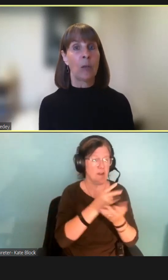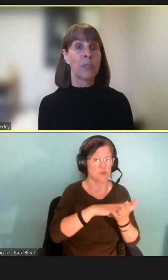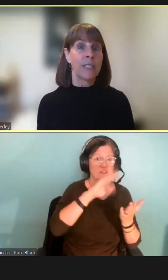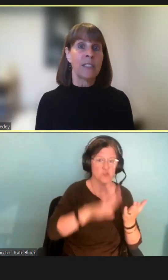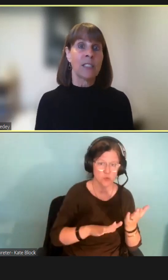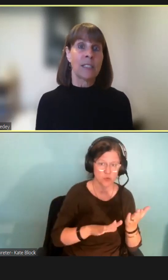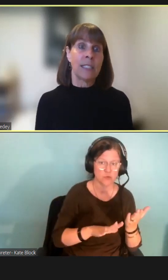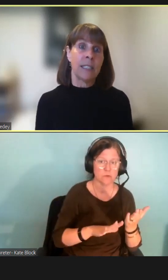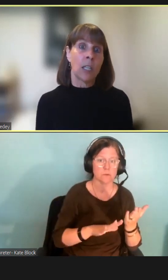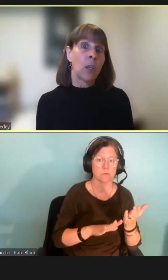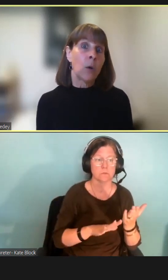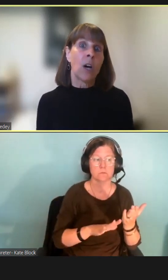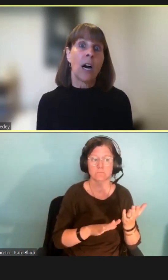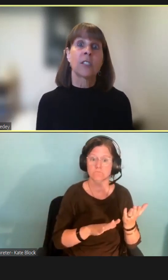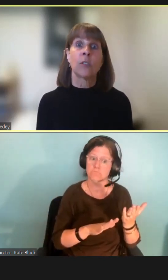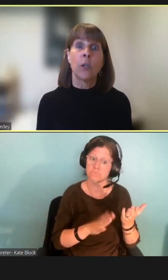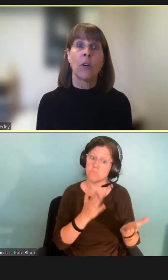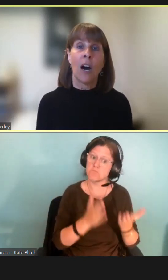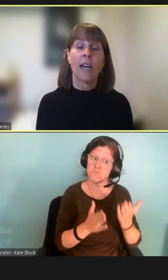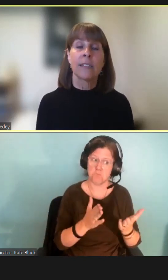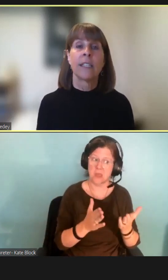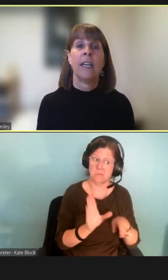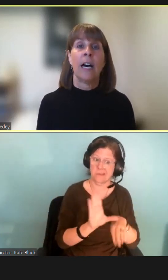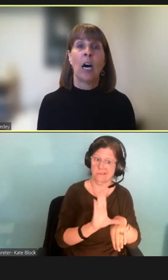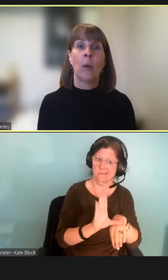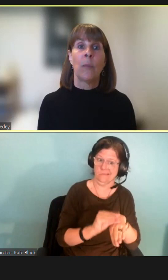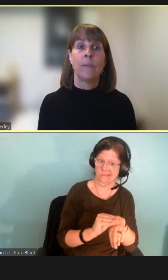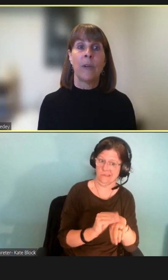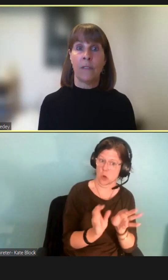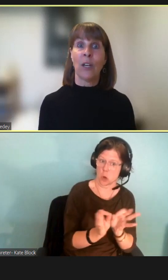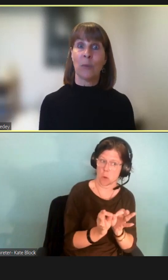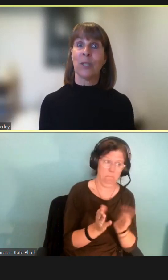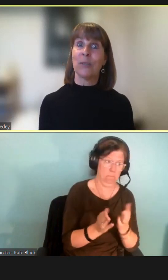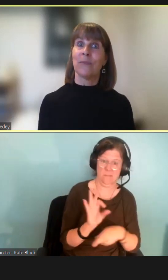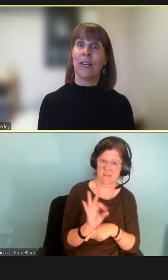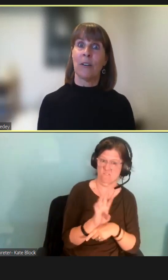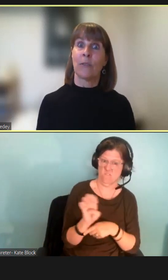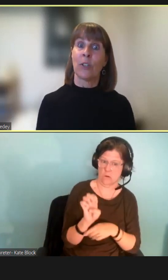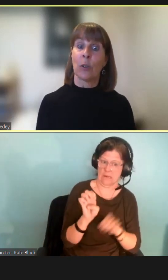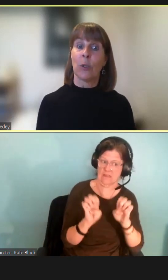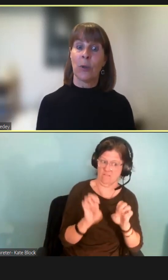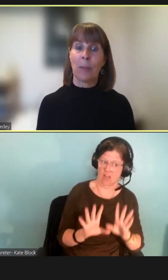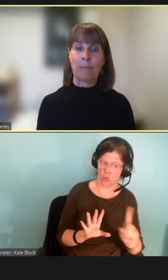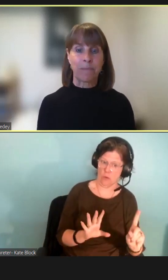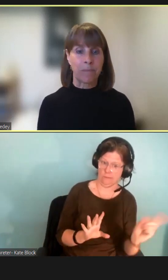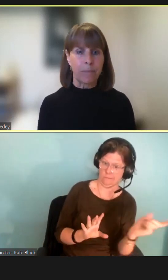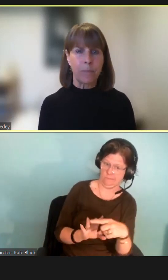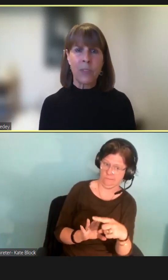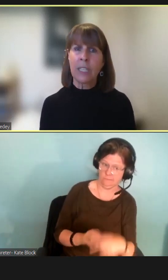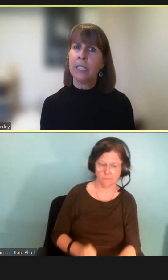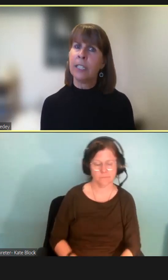potentially a low cost or no cost um evaluator uh for your program another